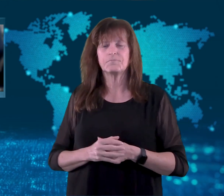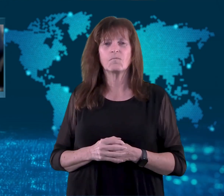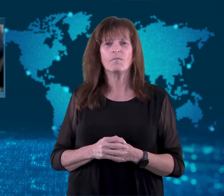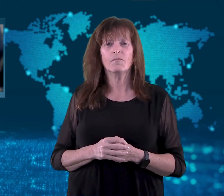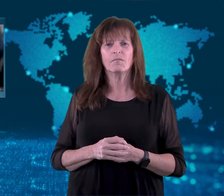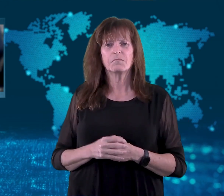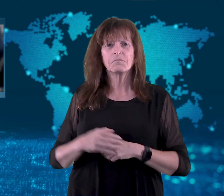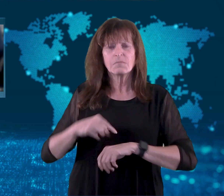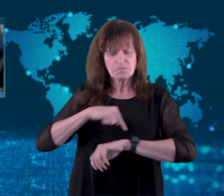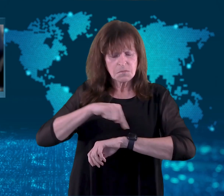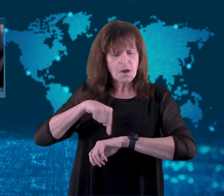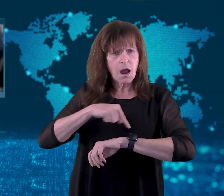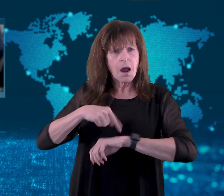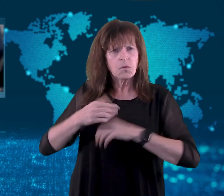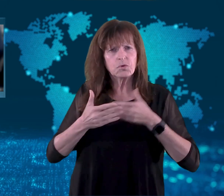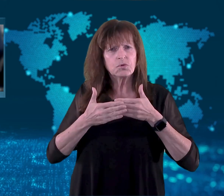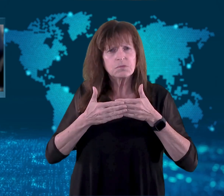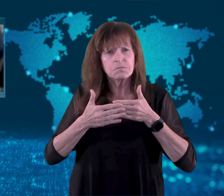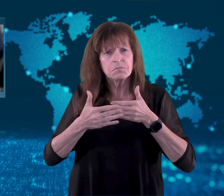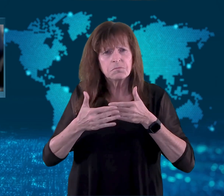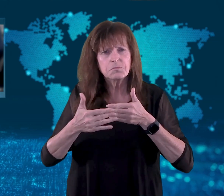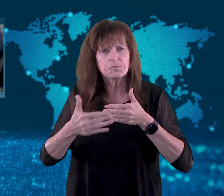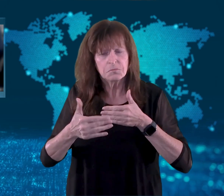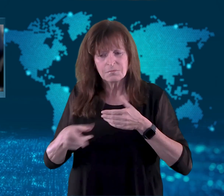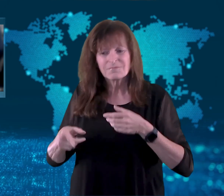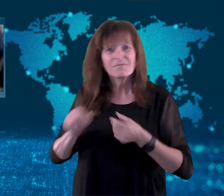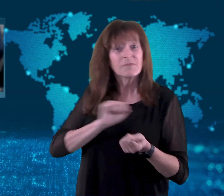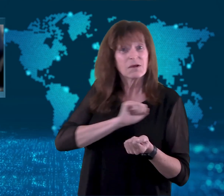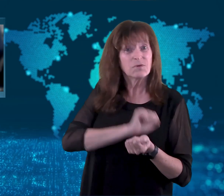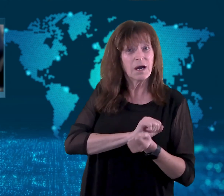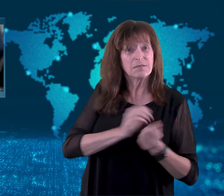the dress code rules.